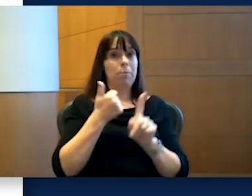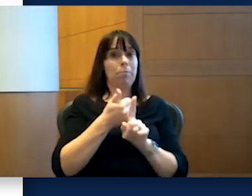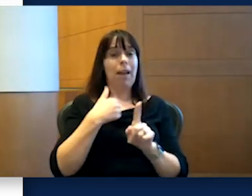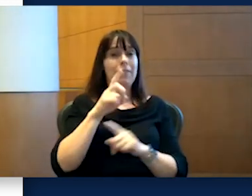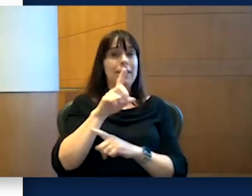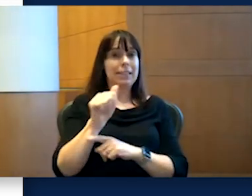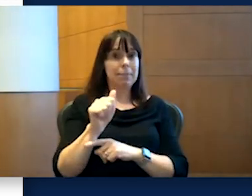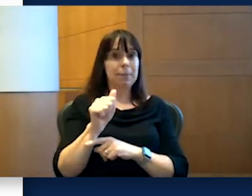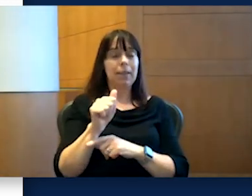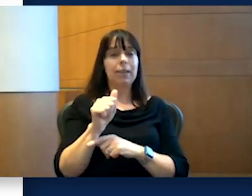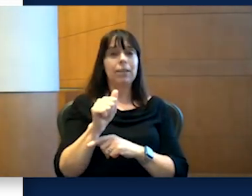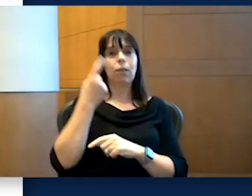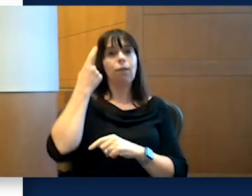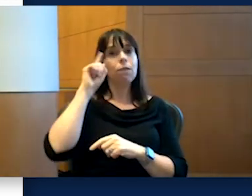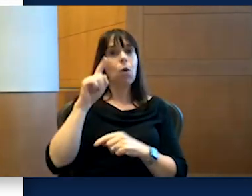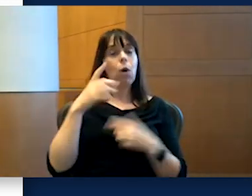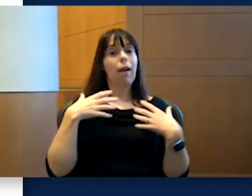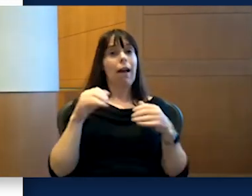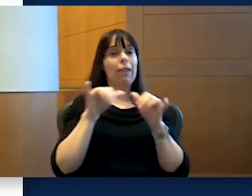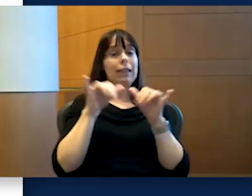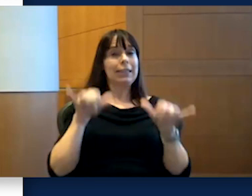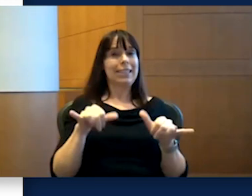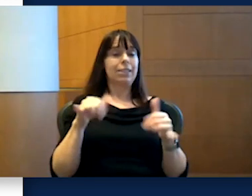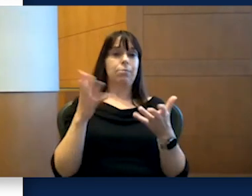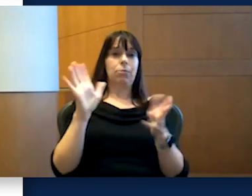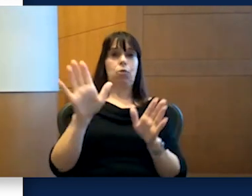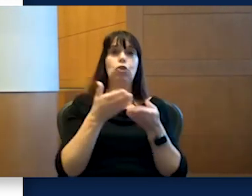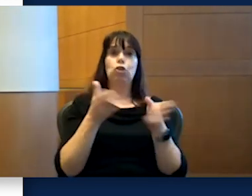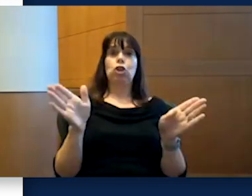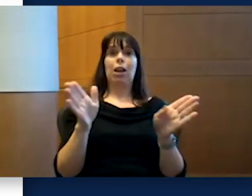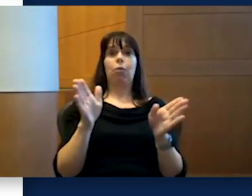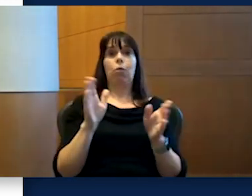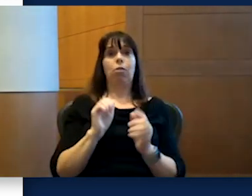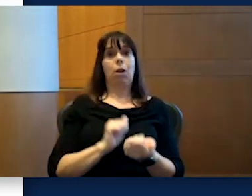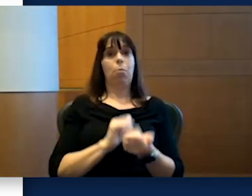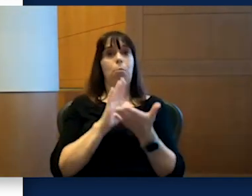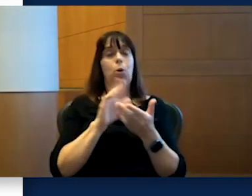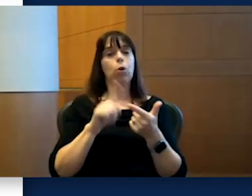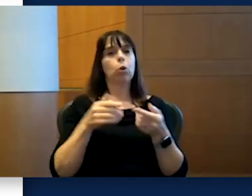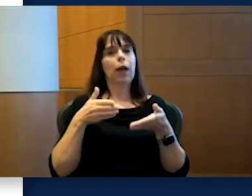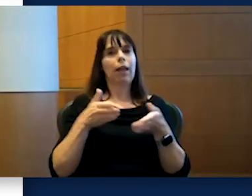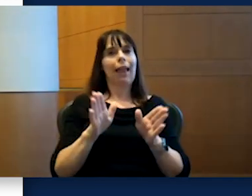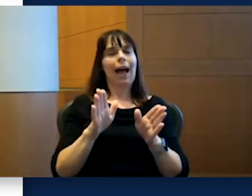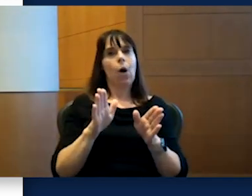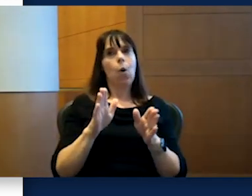During COVID, we created guidelines for working with individuals with disabilities for the health system's general approach to allowing individuals with disabilities to have family members in the room and to ensure that there wasn't an evaluation of quality of life based on disability status.